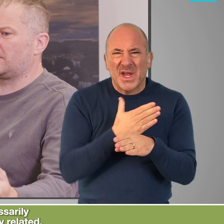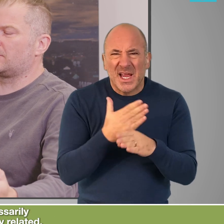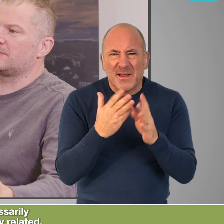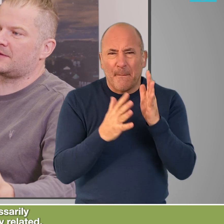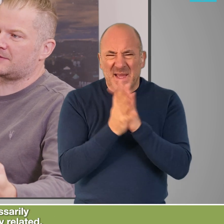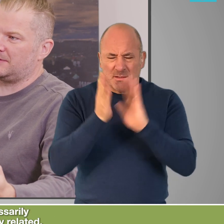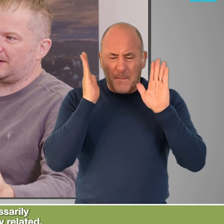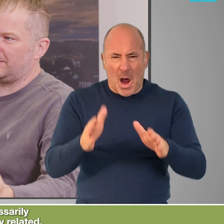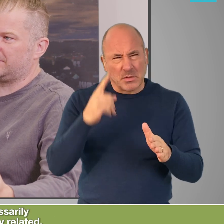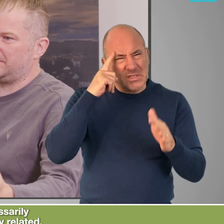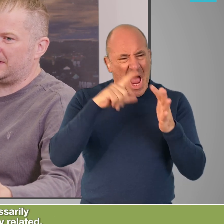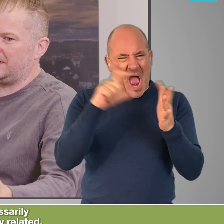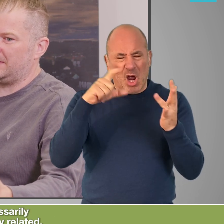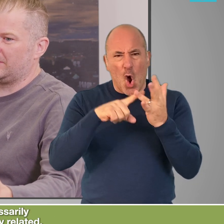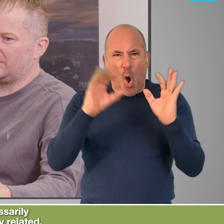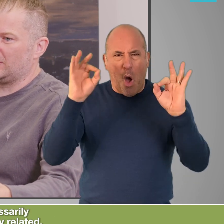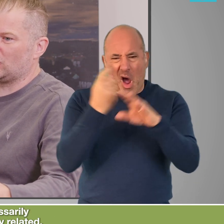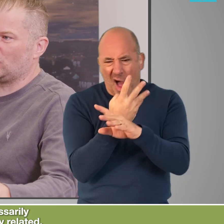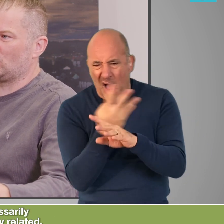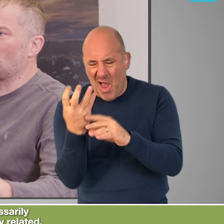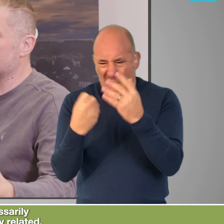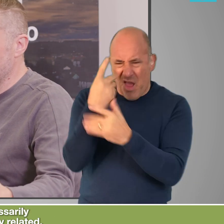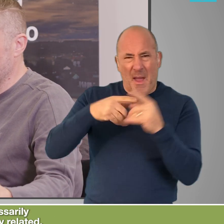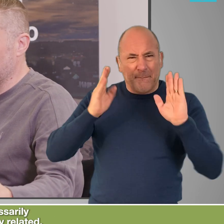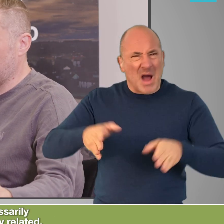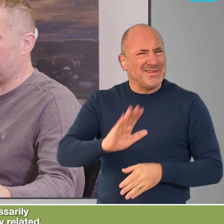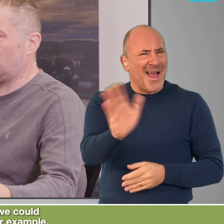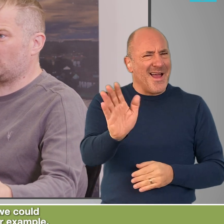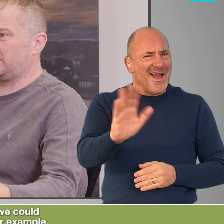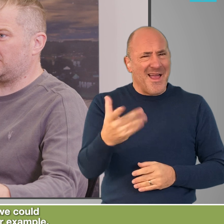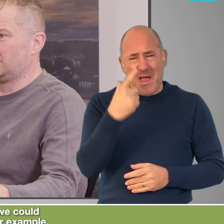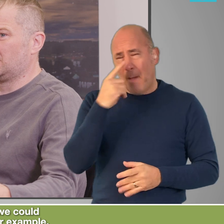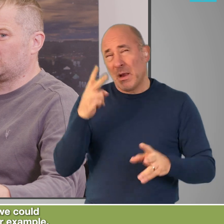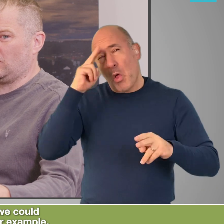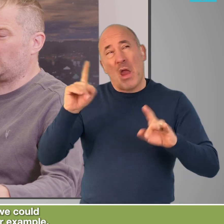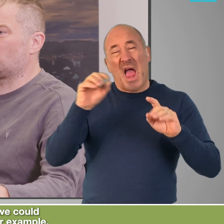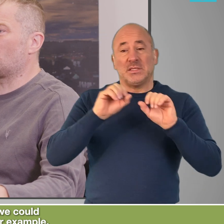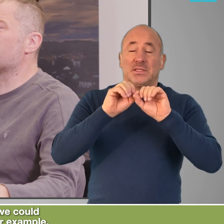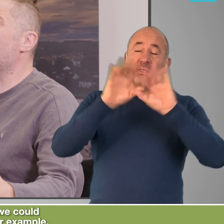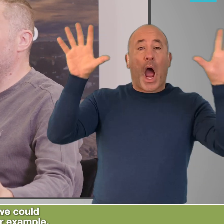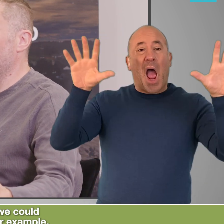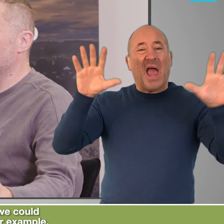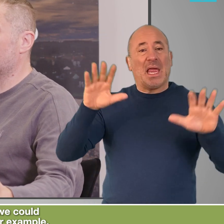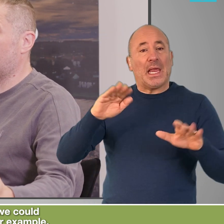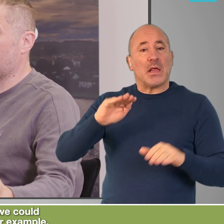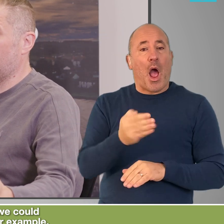it doesn't necessarily have to be ecology related. It could be what we could call sky gardens, for example,